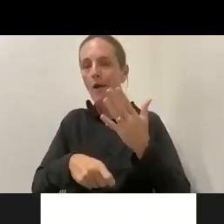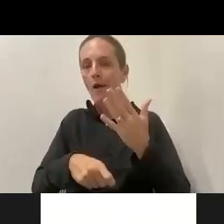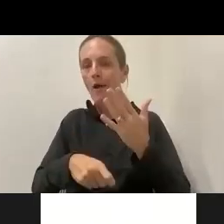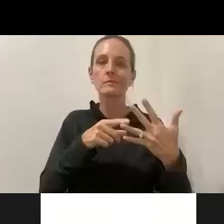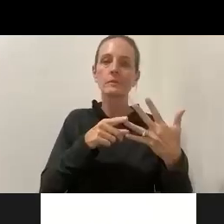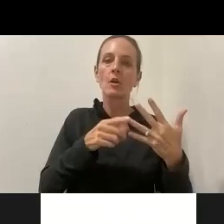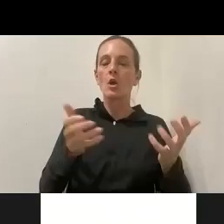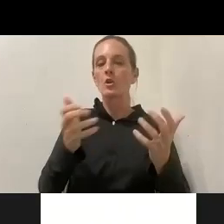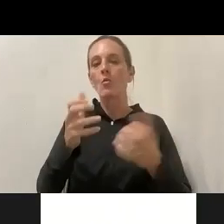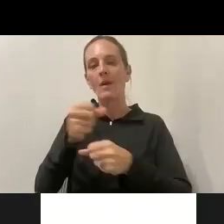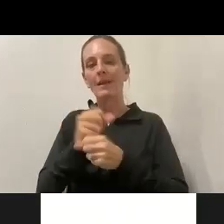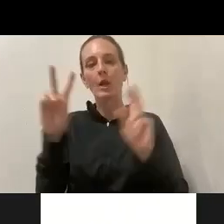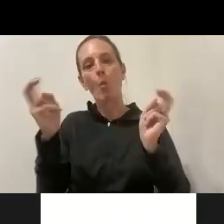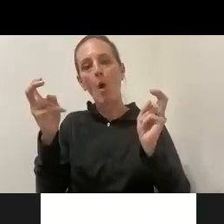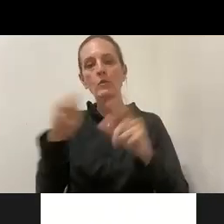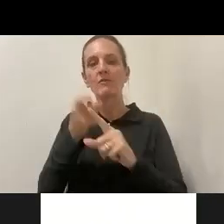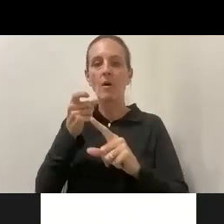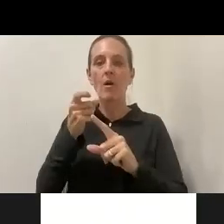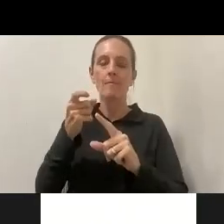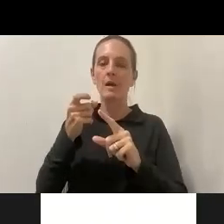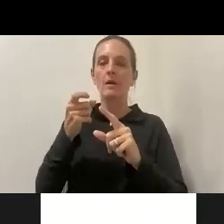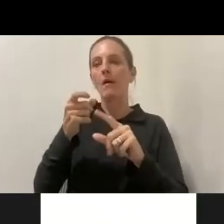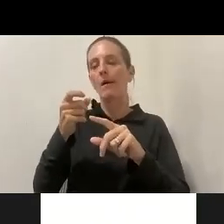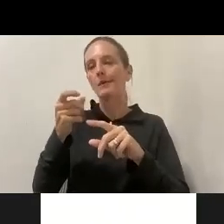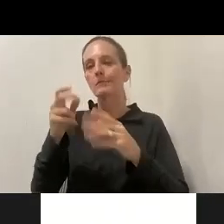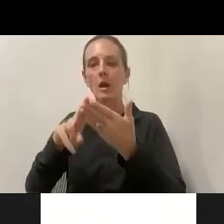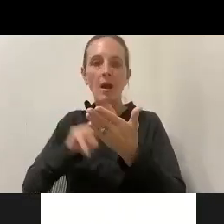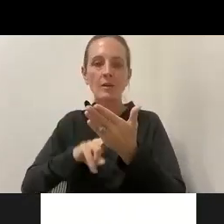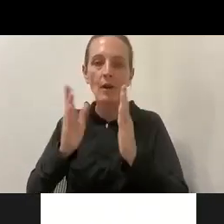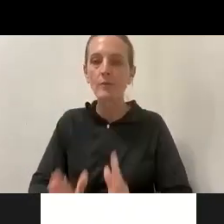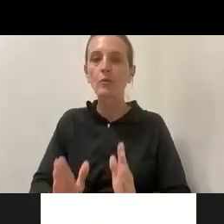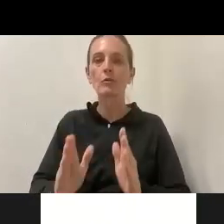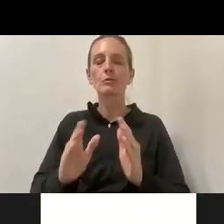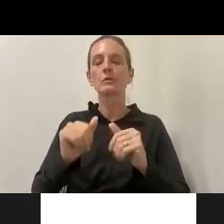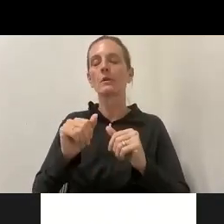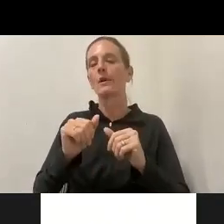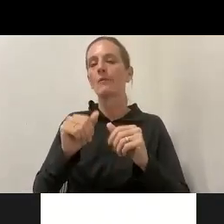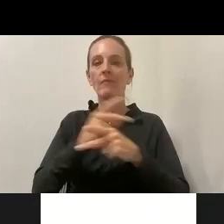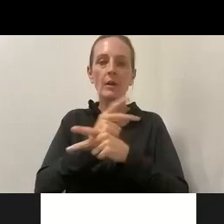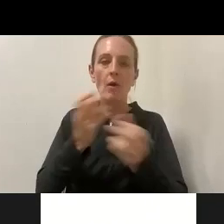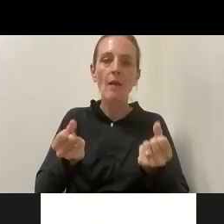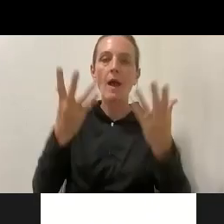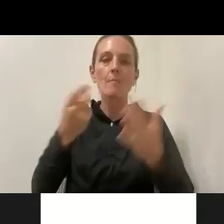you want to go online and research current cost for materials. You might want to make sure,